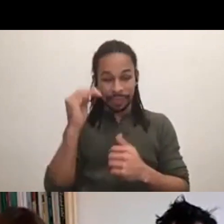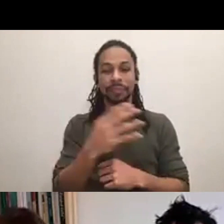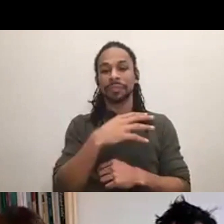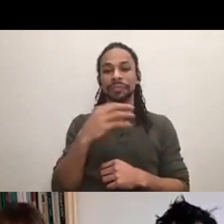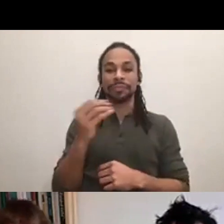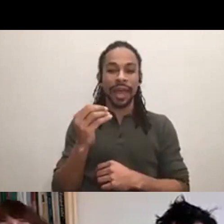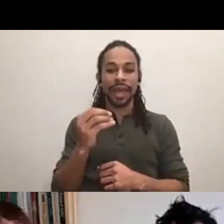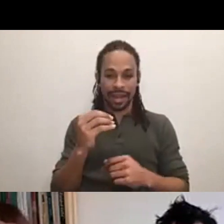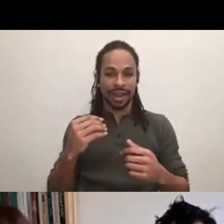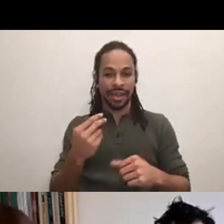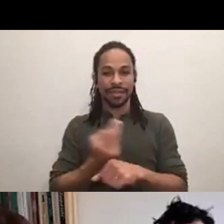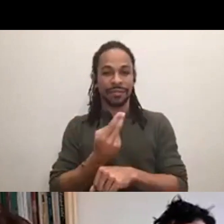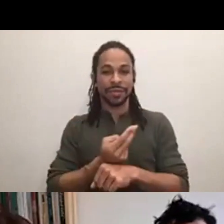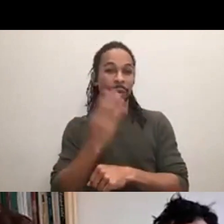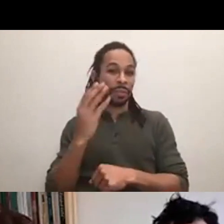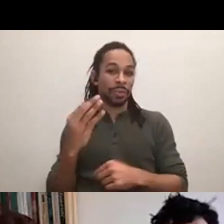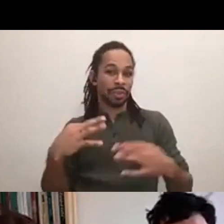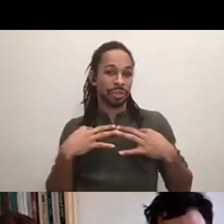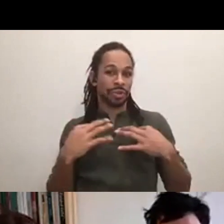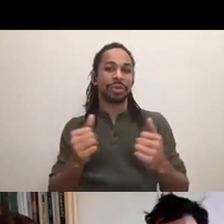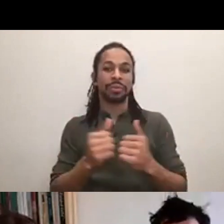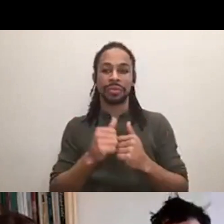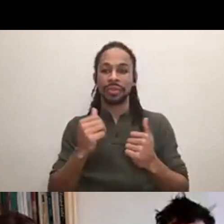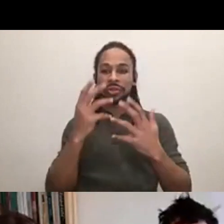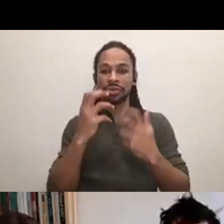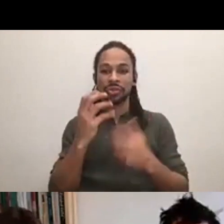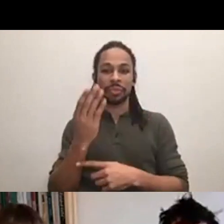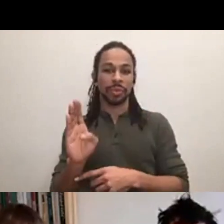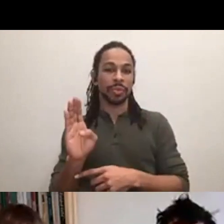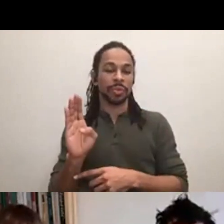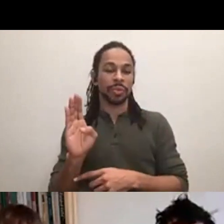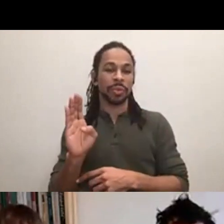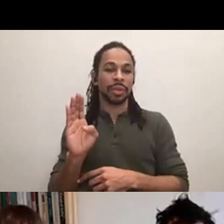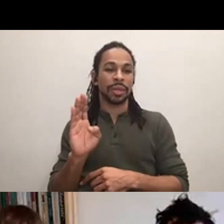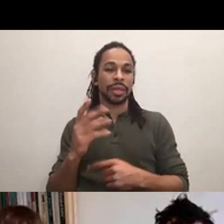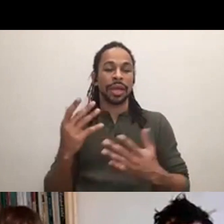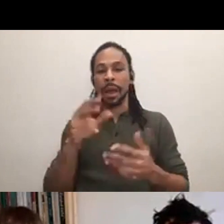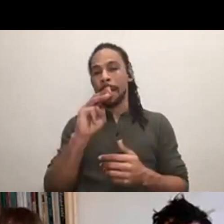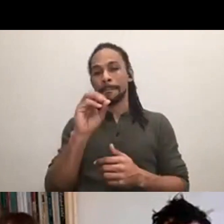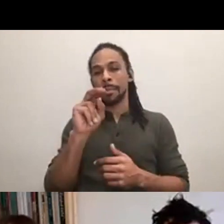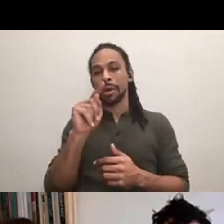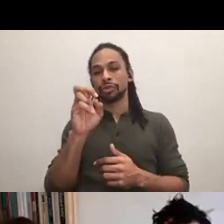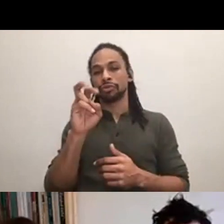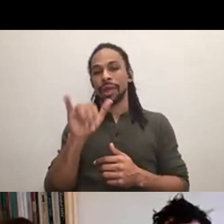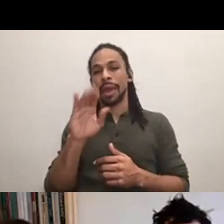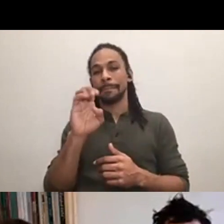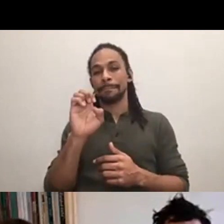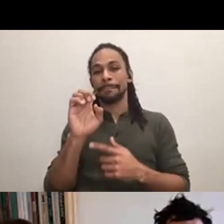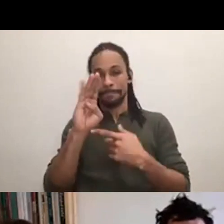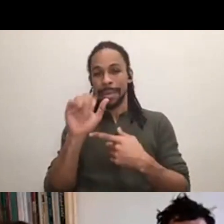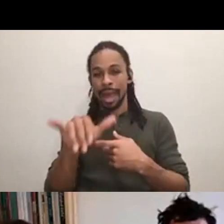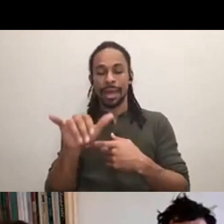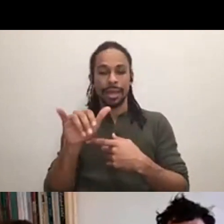with a dark blue embroidered Monterey Bay Aquarium graphic on it. I'm really excited